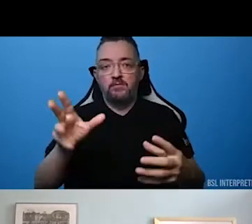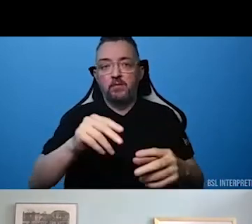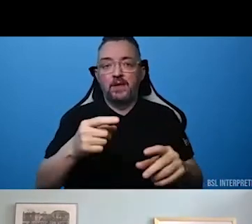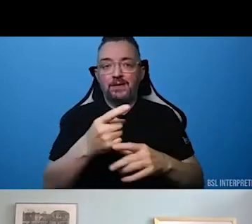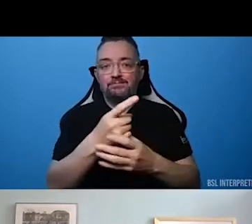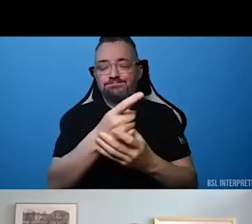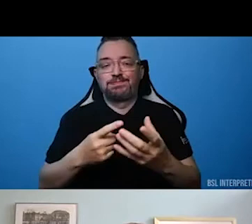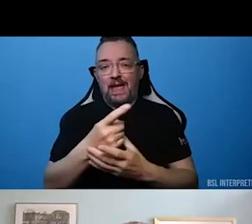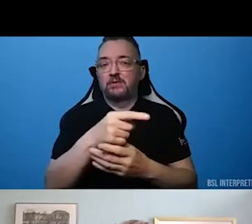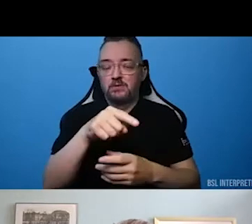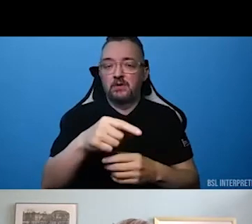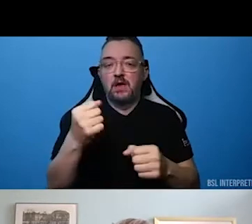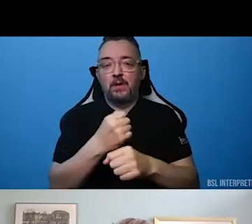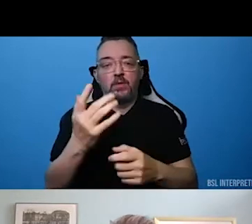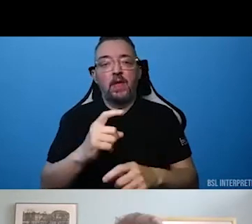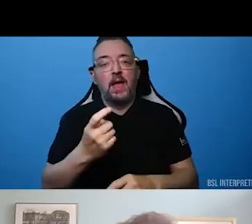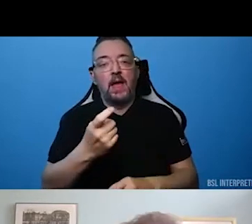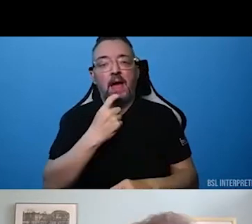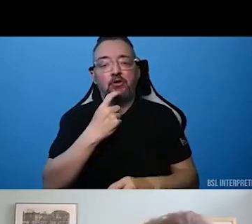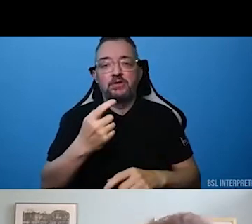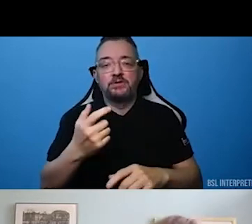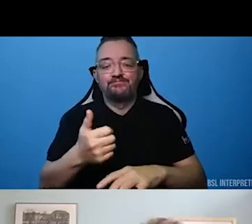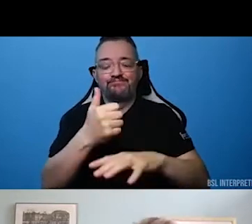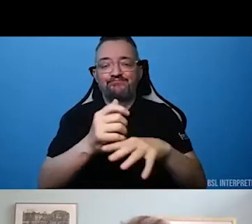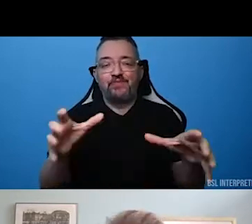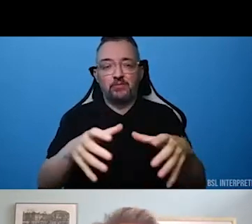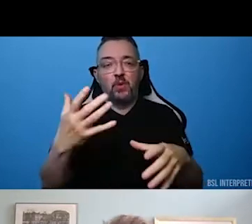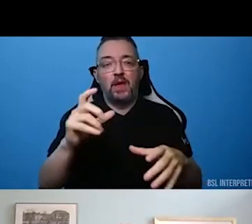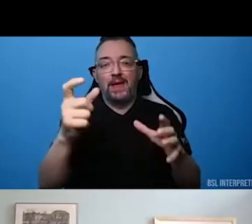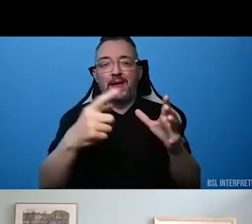made at the famous iron foundry at Carron at Falkirk.